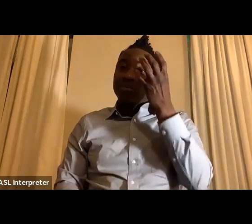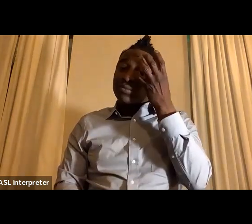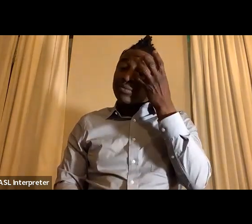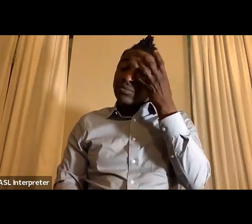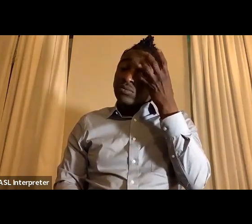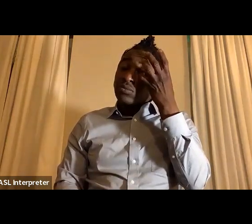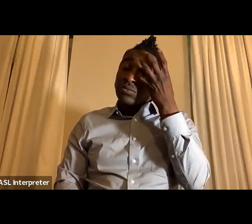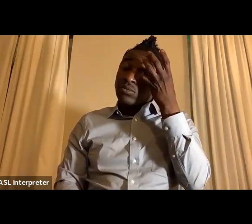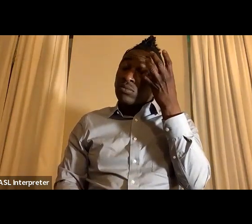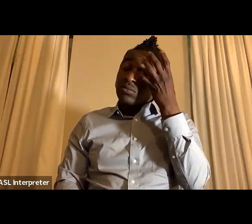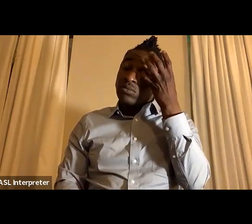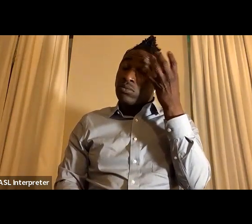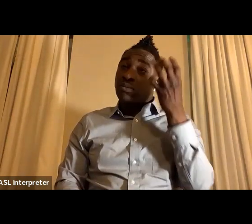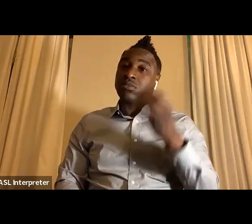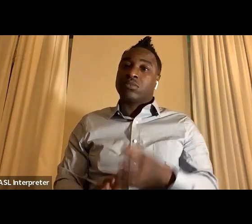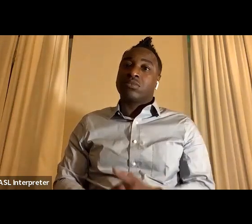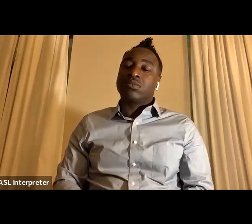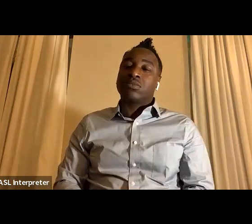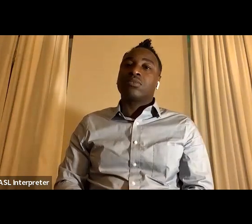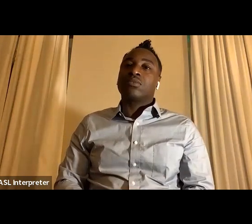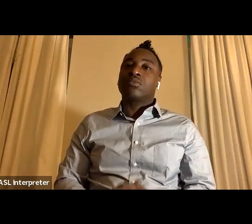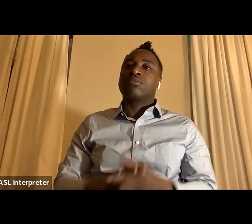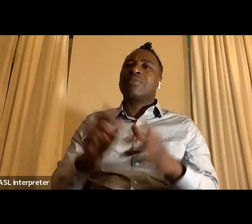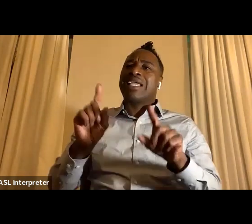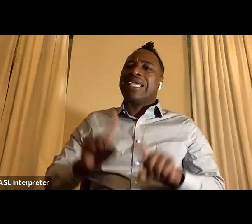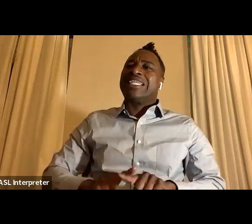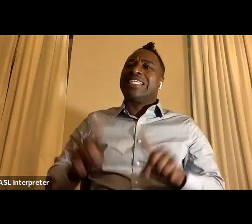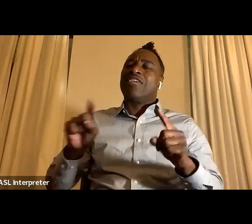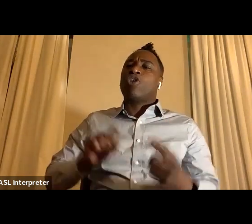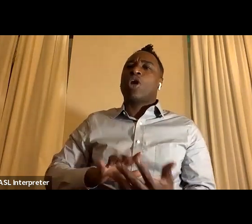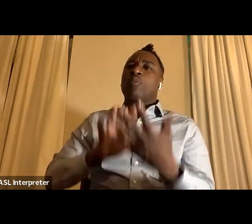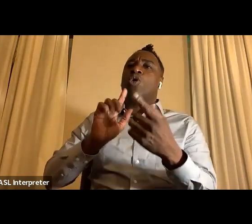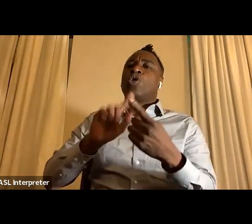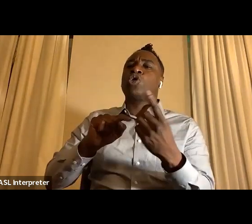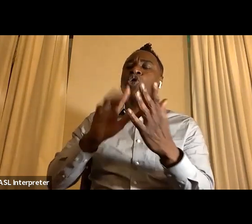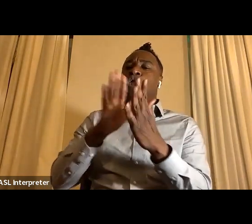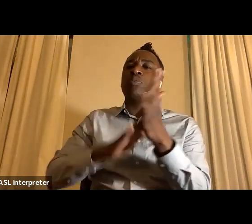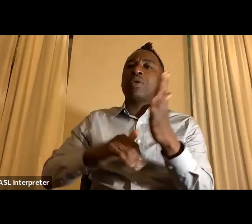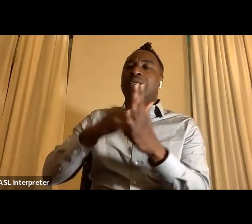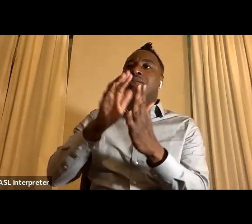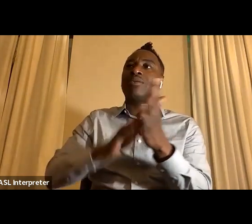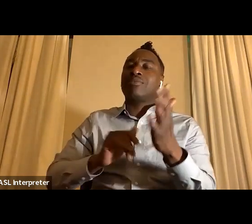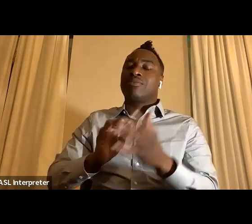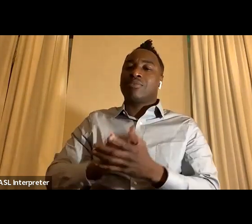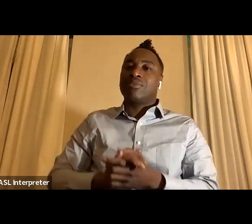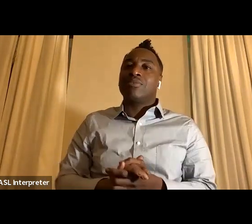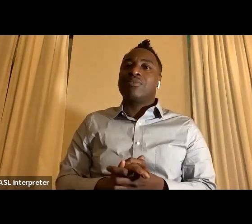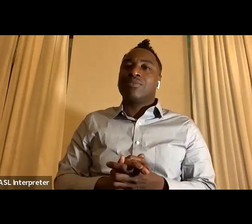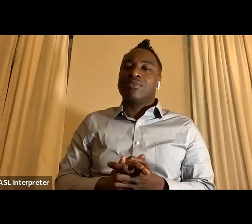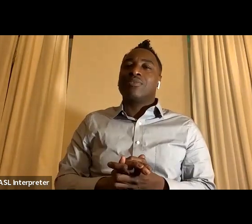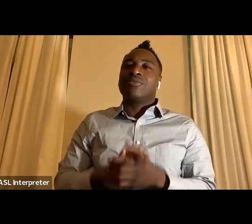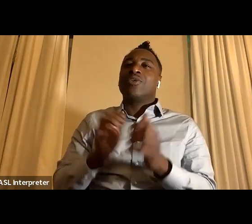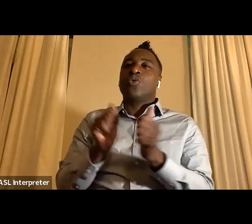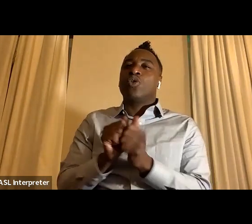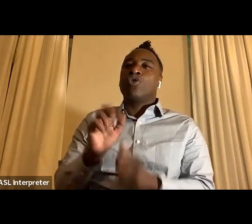Very different, very different approach to the painting I think then with the receipts, I mean don't